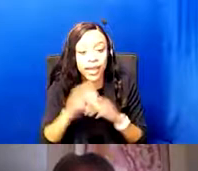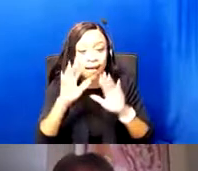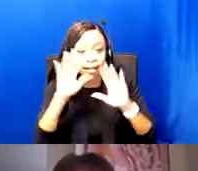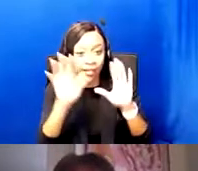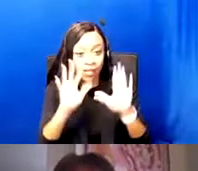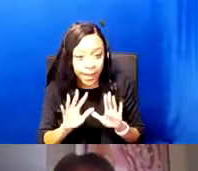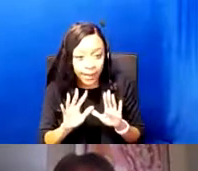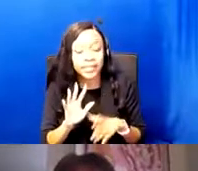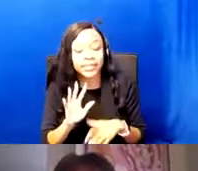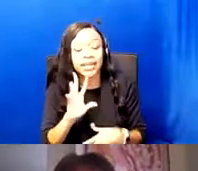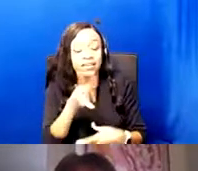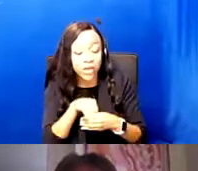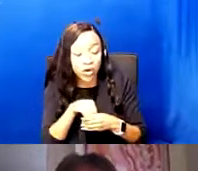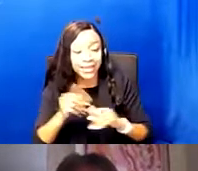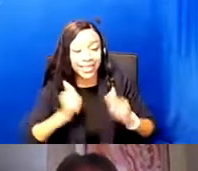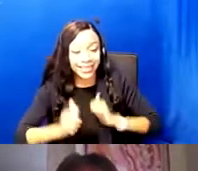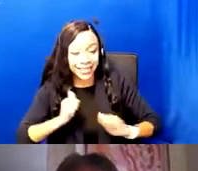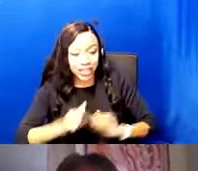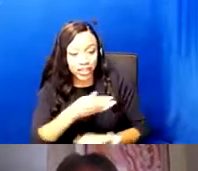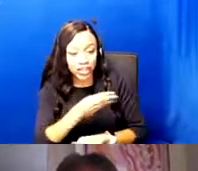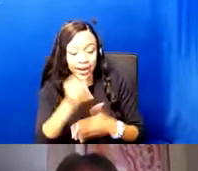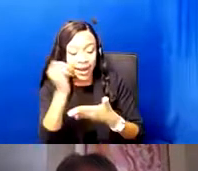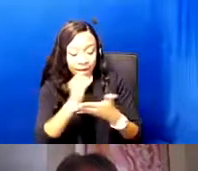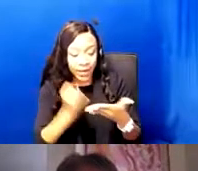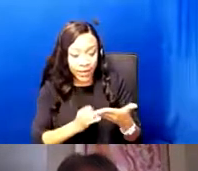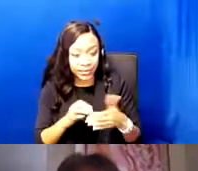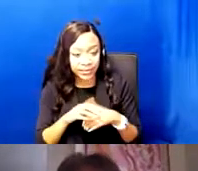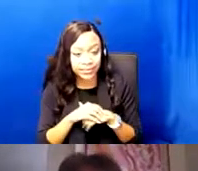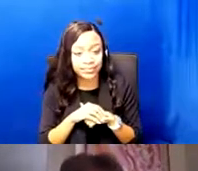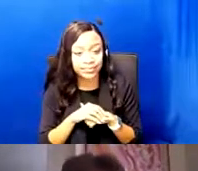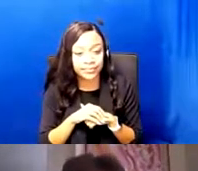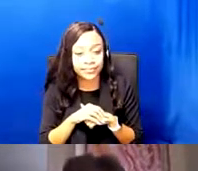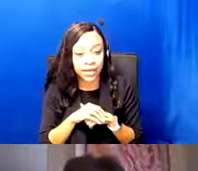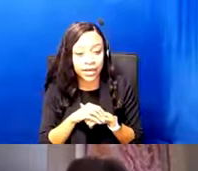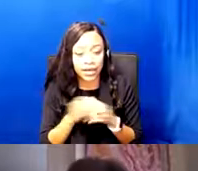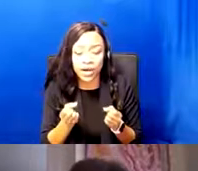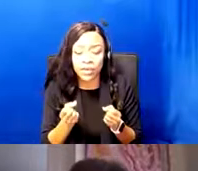I've been part of an evolving group of people that have been meeting, gathering annually